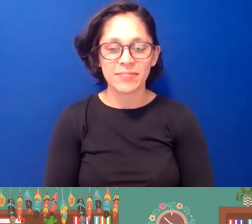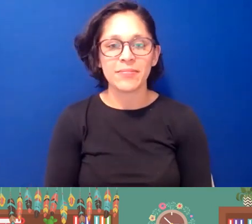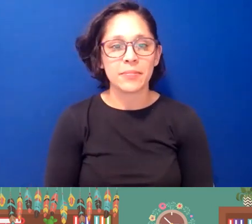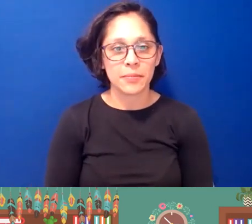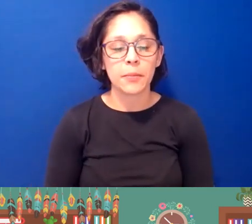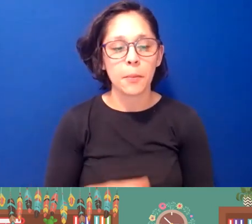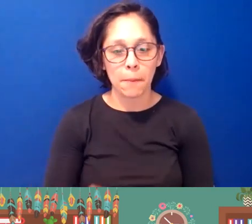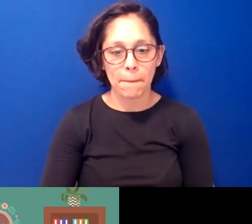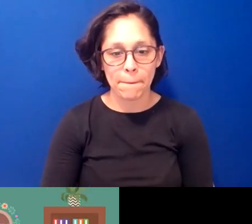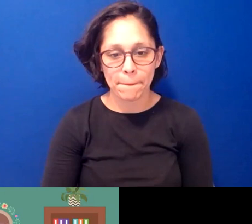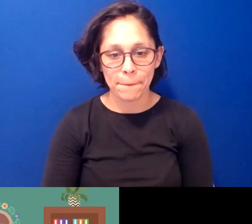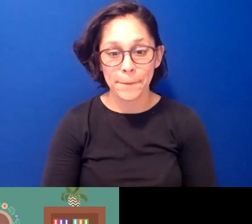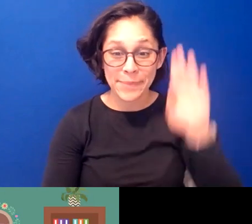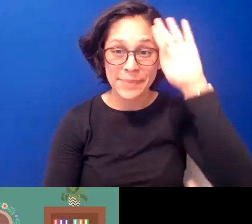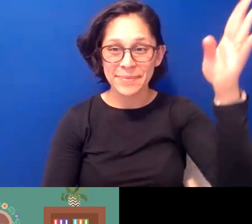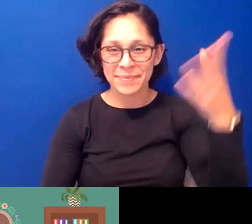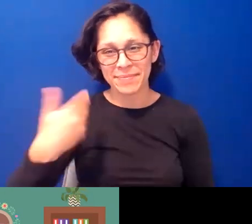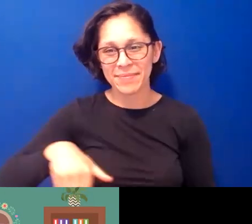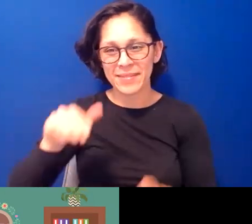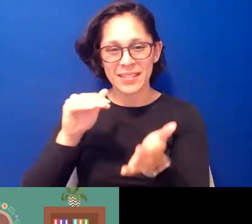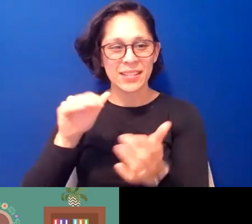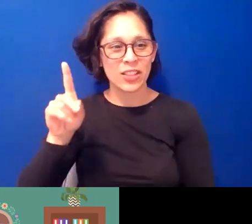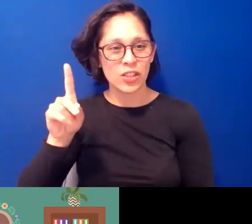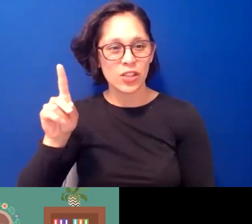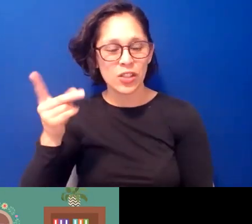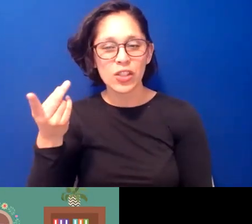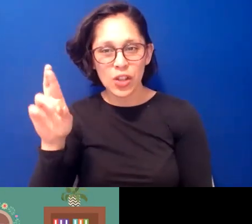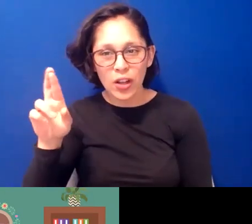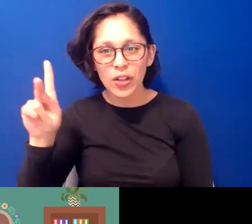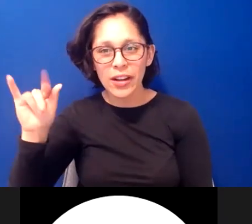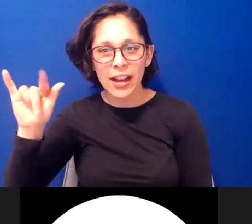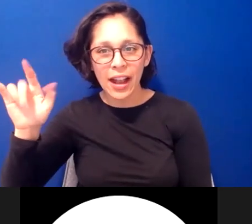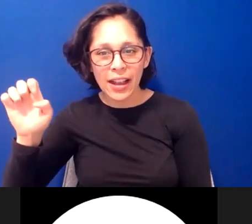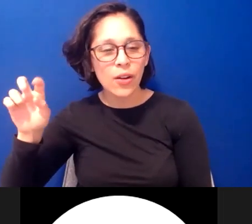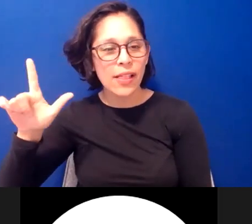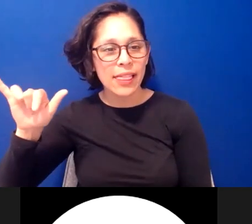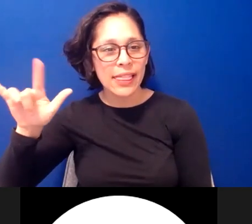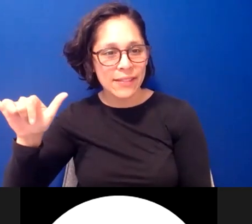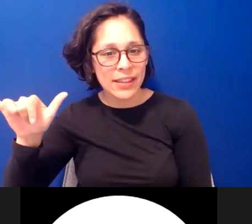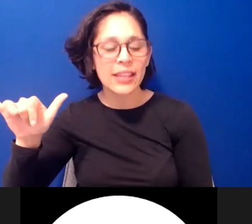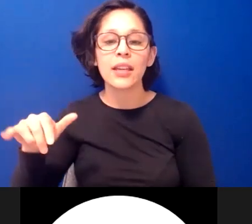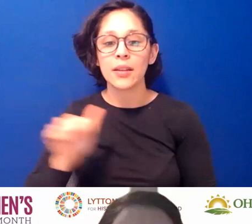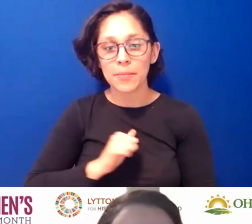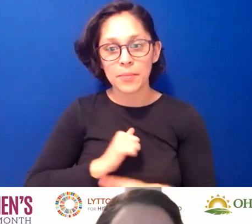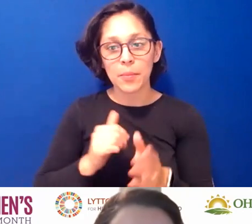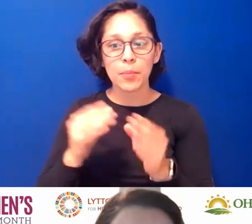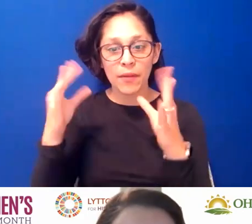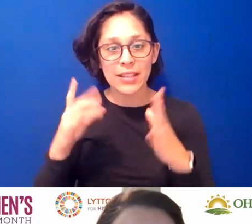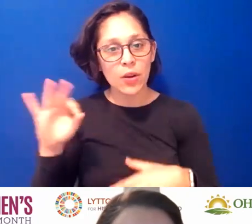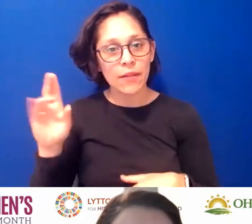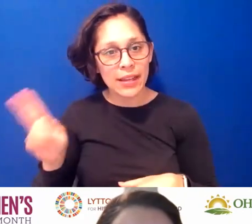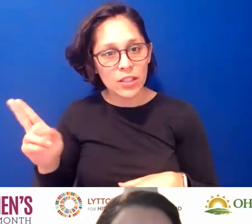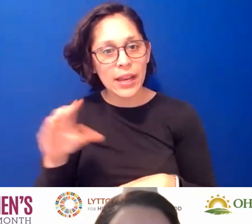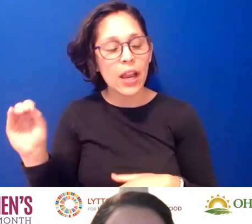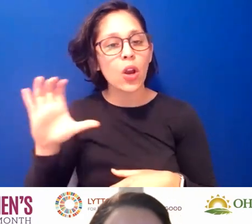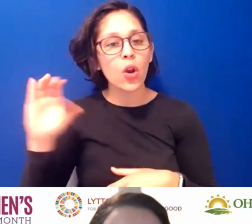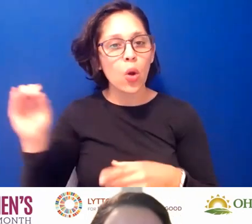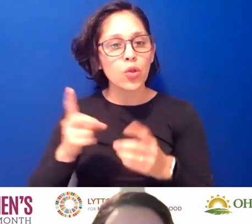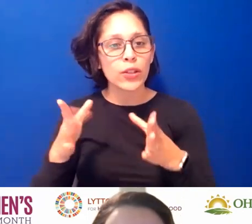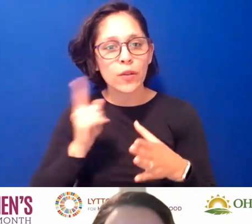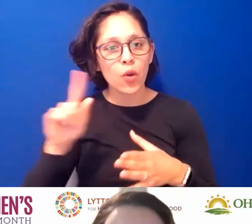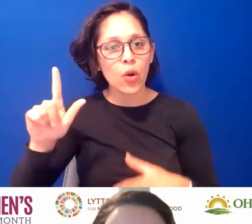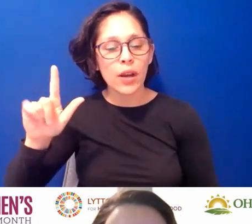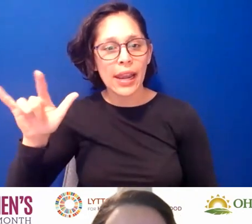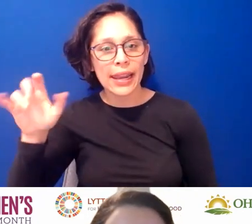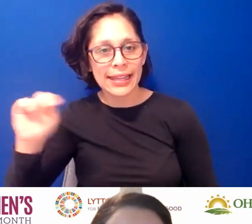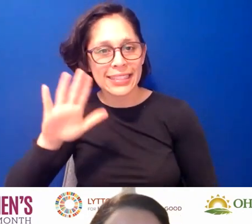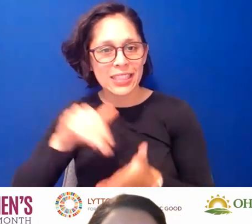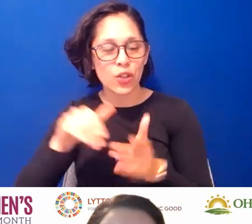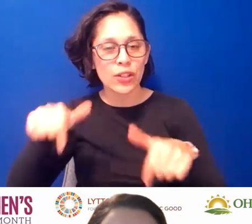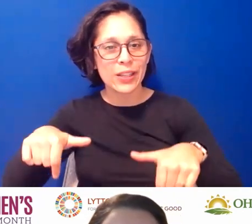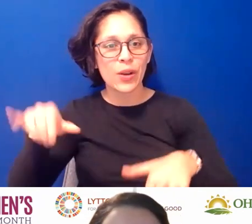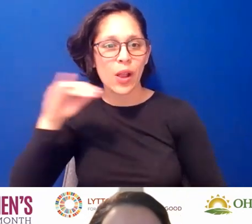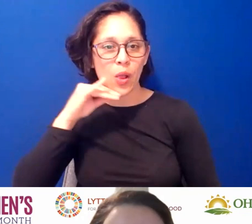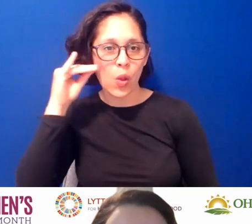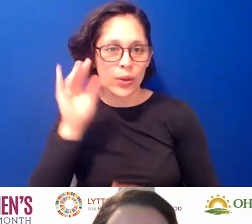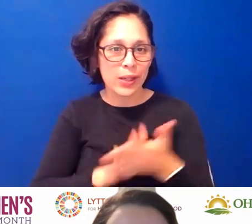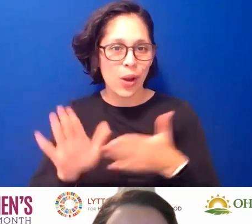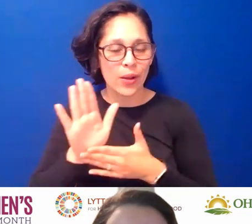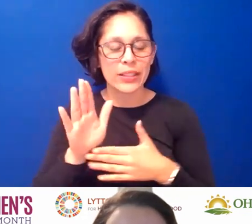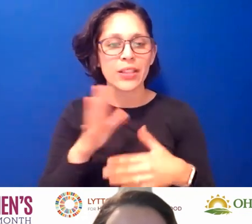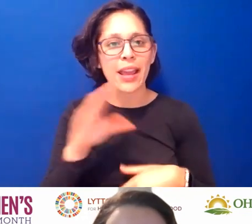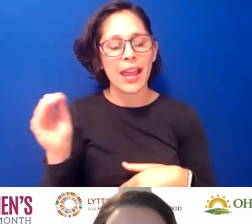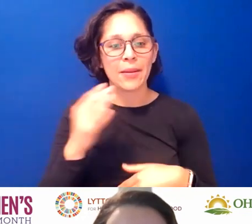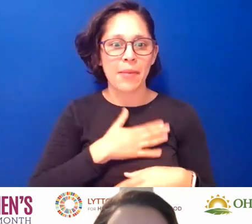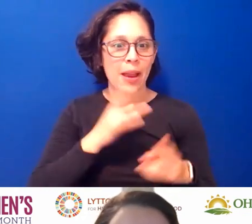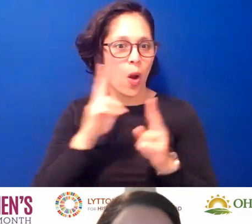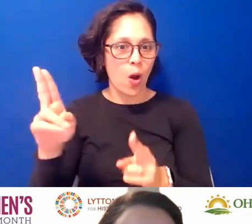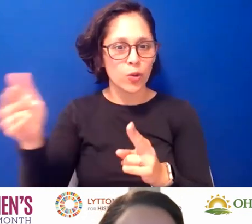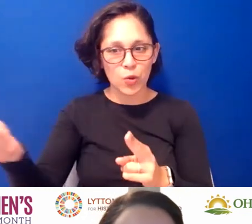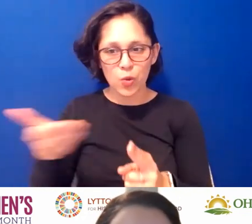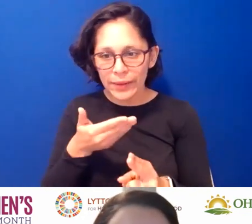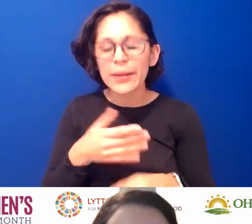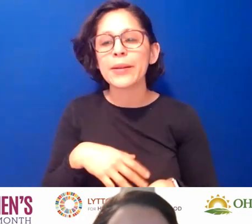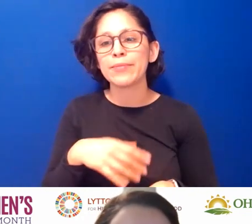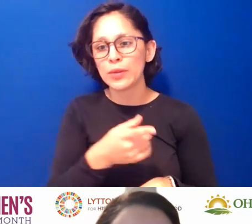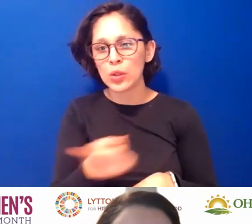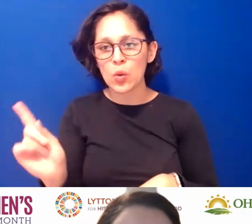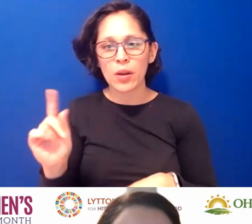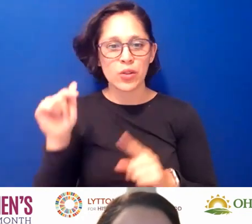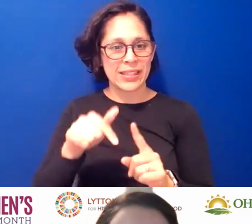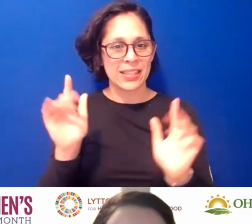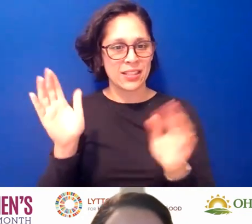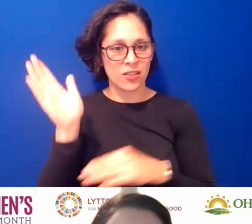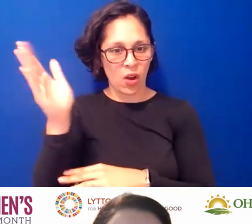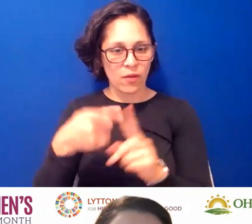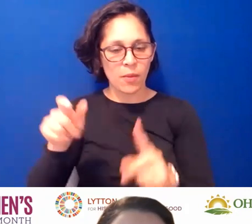Kyle Livie (he/him/his): So, hello, my name is Dr. Kyle Livie. I am a professor of history and co-director of the Lytton Center for History and the Public Good here at Ohlone College and it's my pleasure to welcome you to our talk from Dra. Aurora Chang.